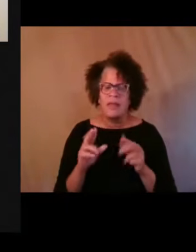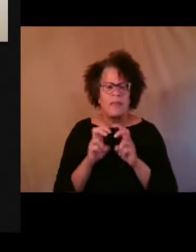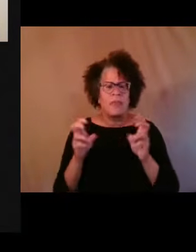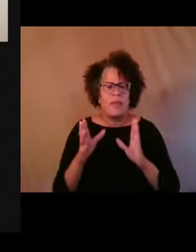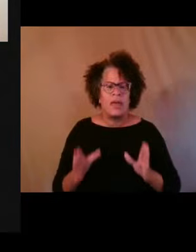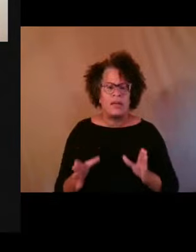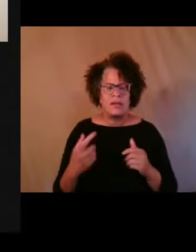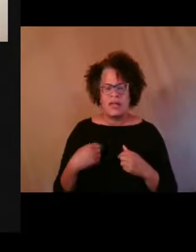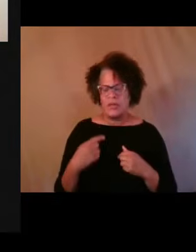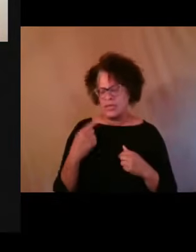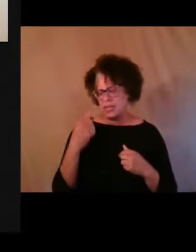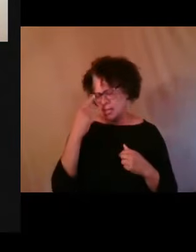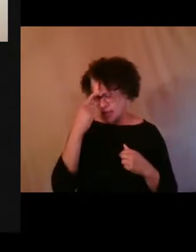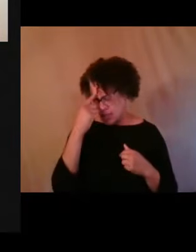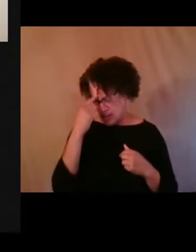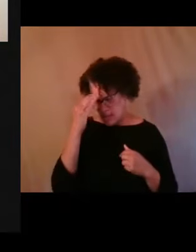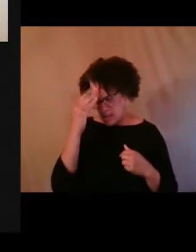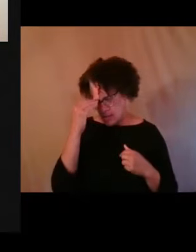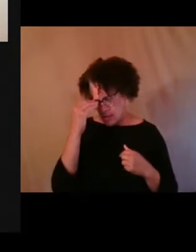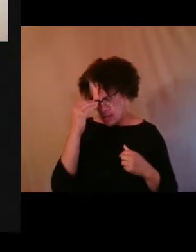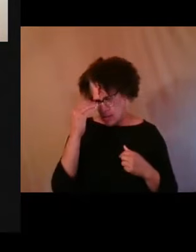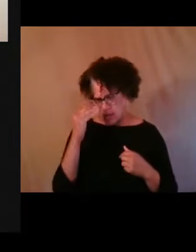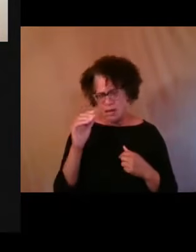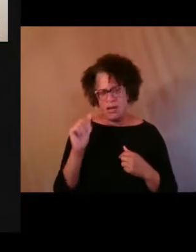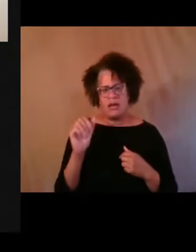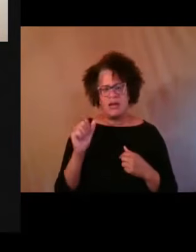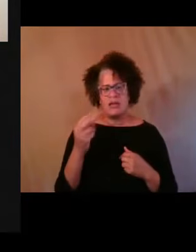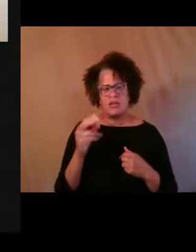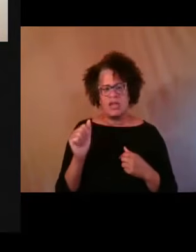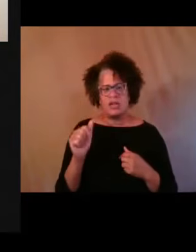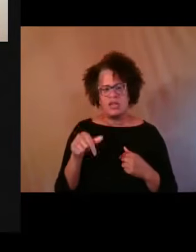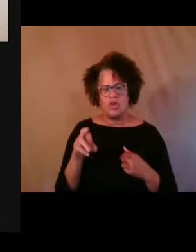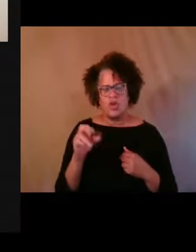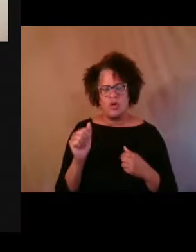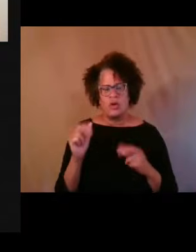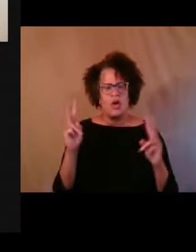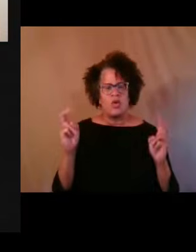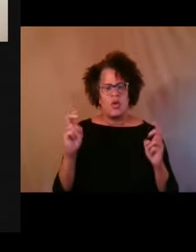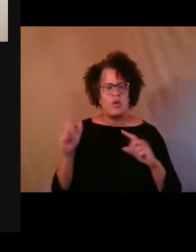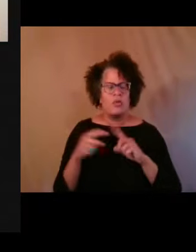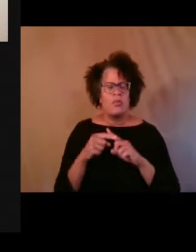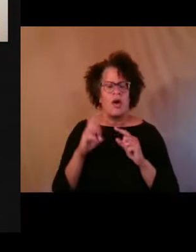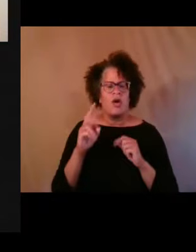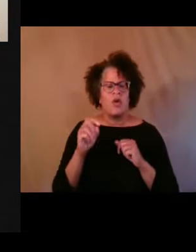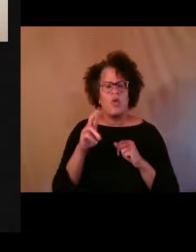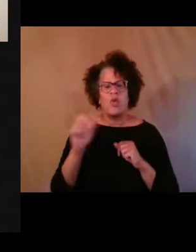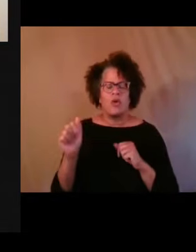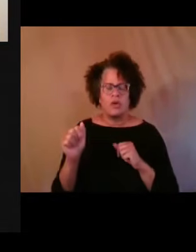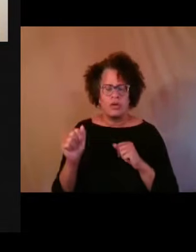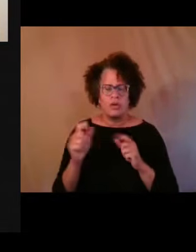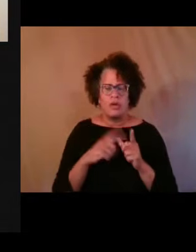about Assata Shakur quote about being a warrior and being a struggler has been forced on me by oppression.